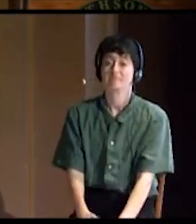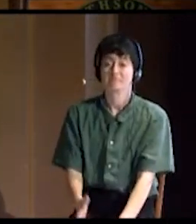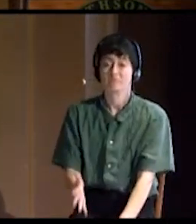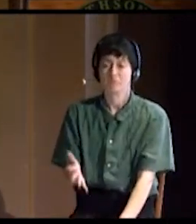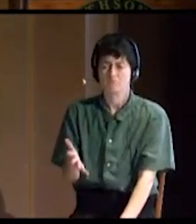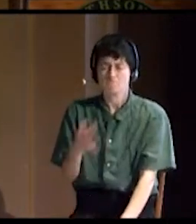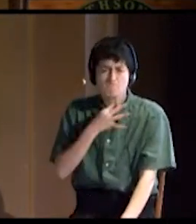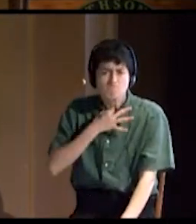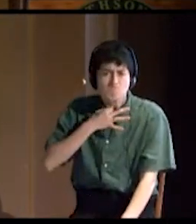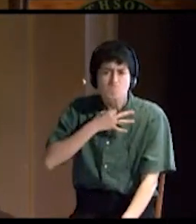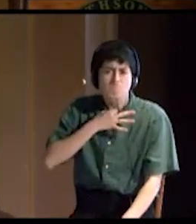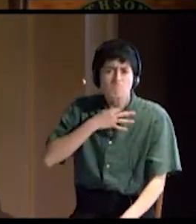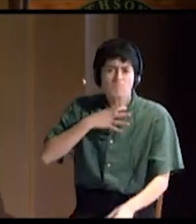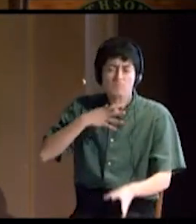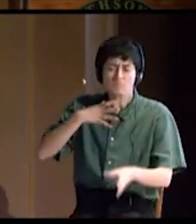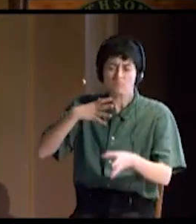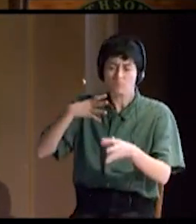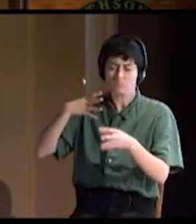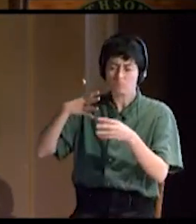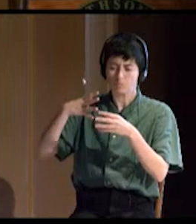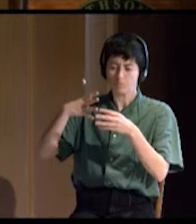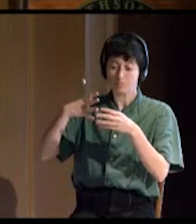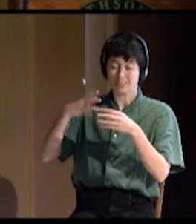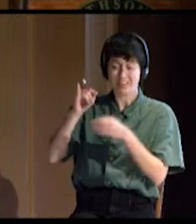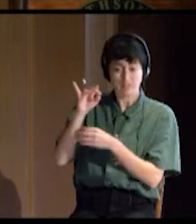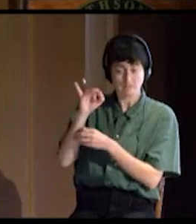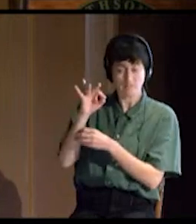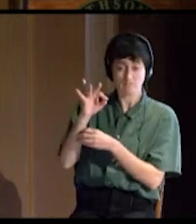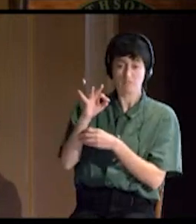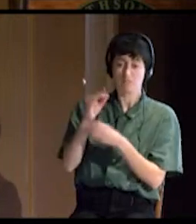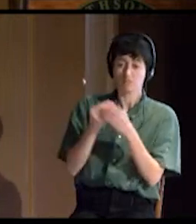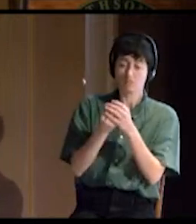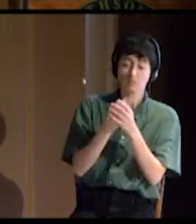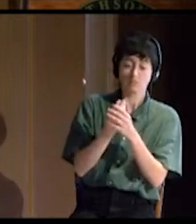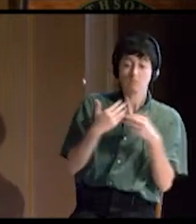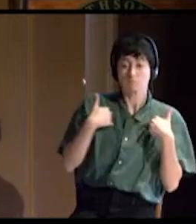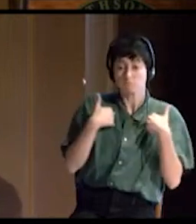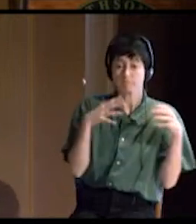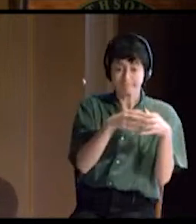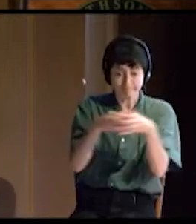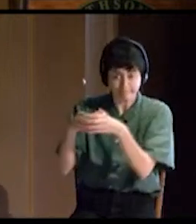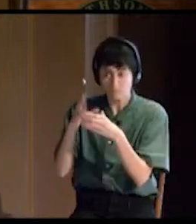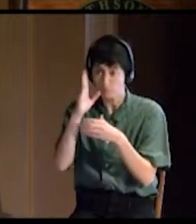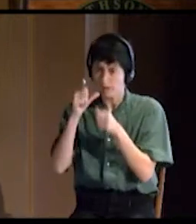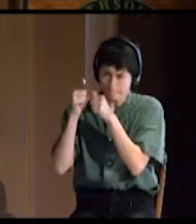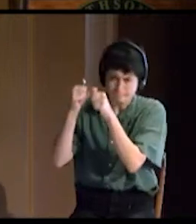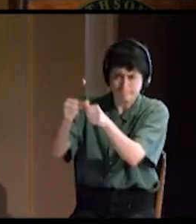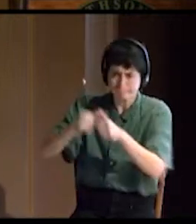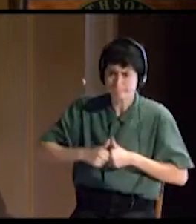what traits are important for surviving ongoing and future climatic changes. I want to introduce you to a group